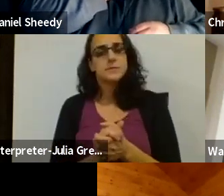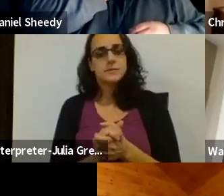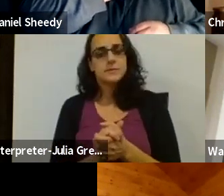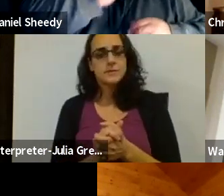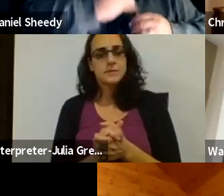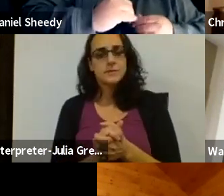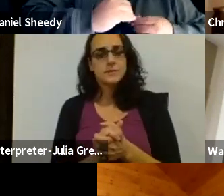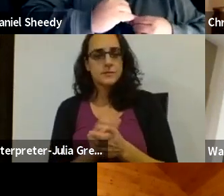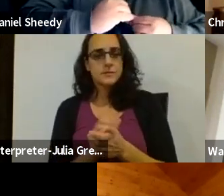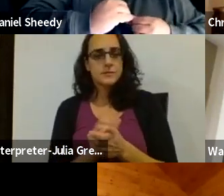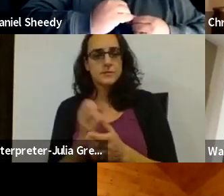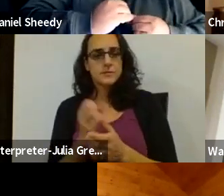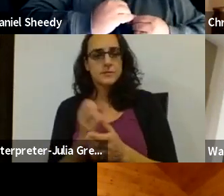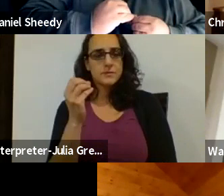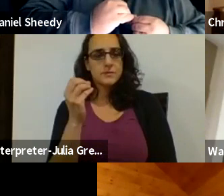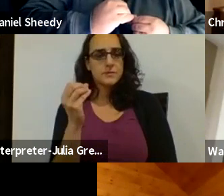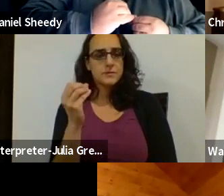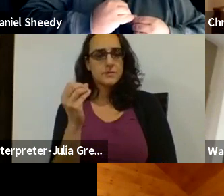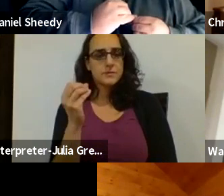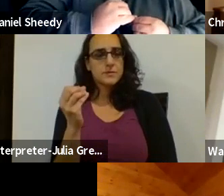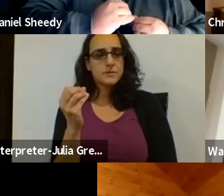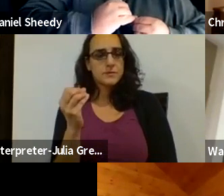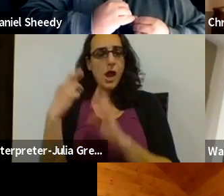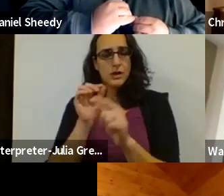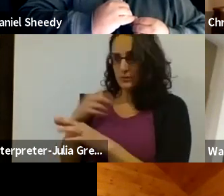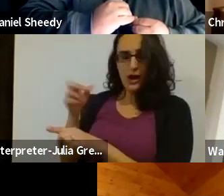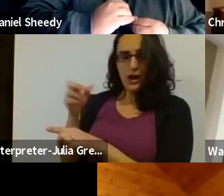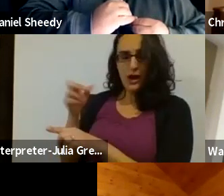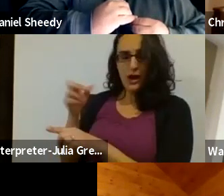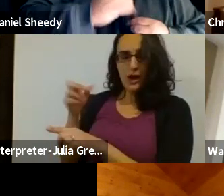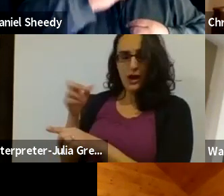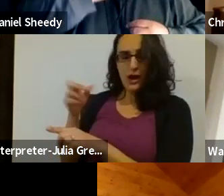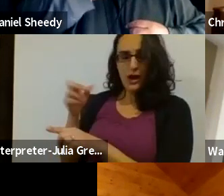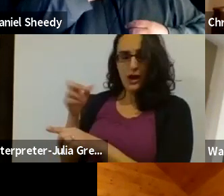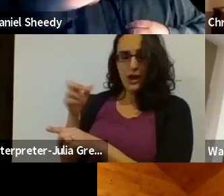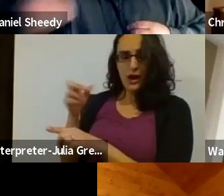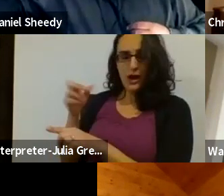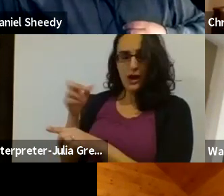Joe Baeta, Supt. : Them. I'm ready. The issue is that each of you have different votes on these Carolyn Gallagher: Yeah, I have it all set.